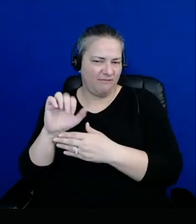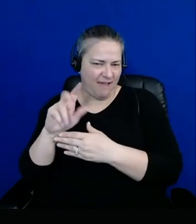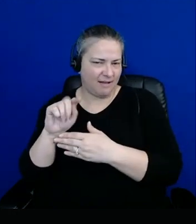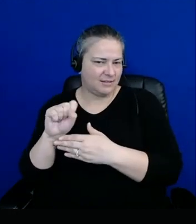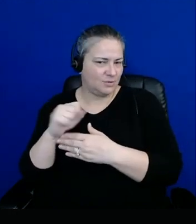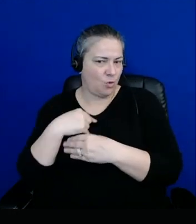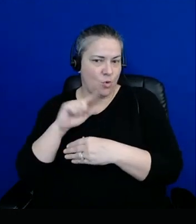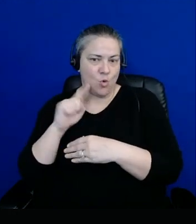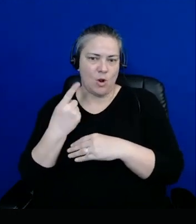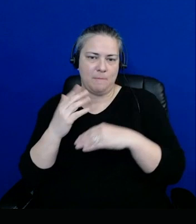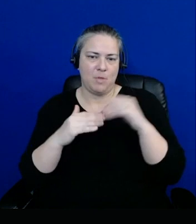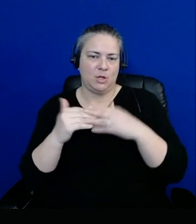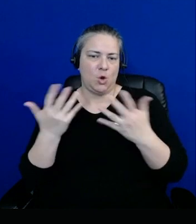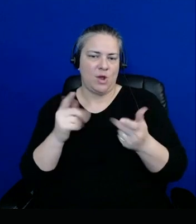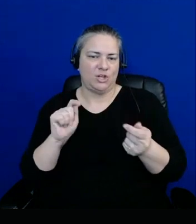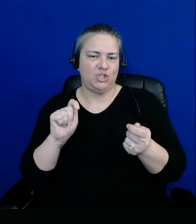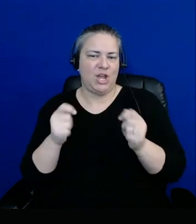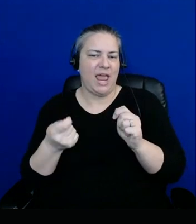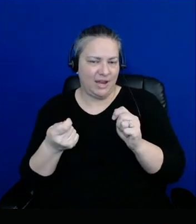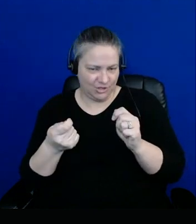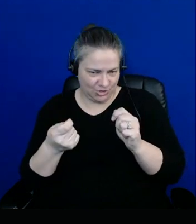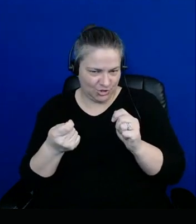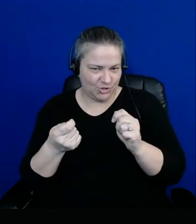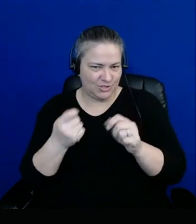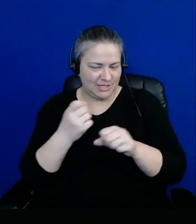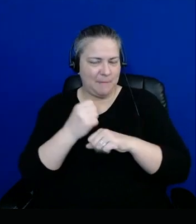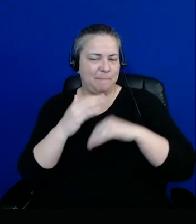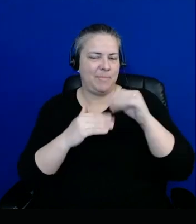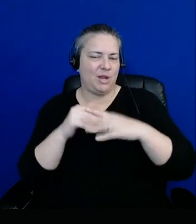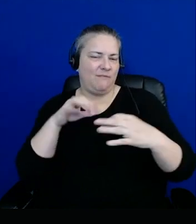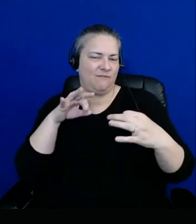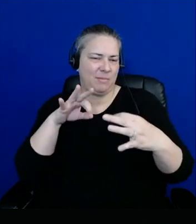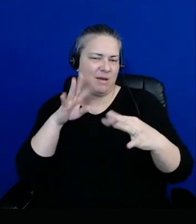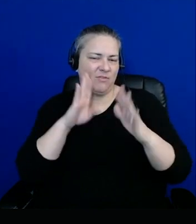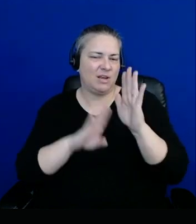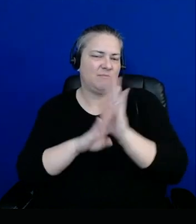building what changed, to get build feedback to developers even faster.